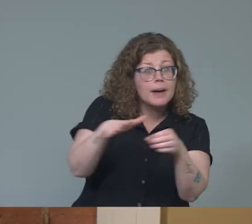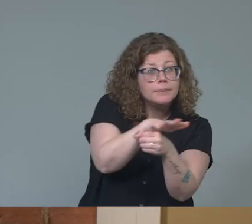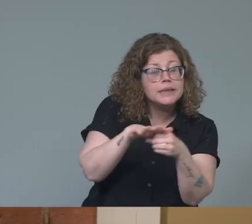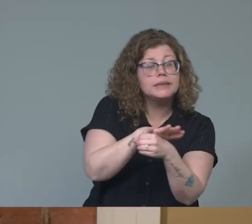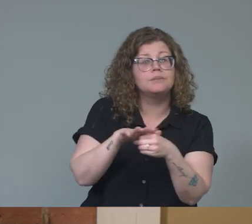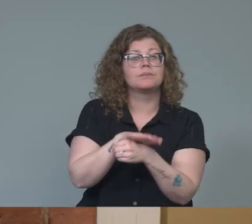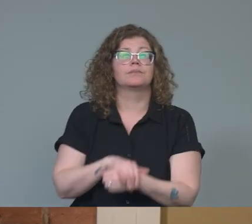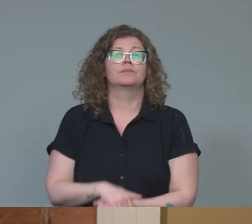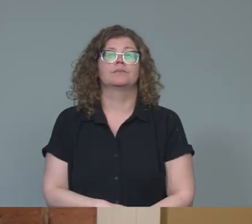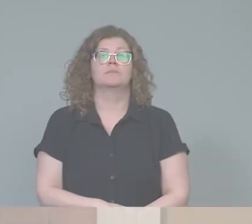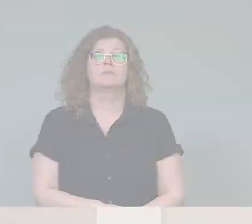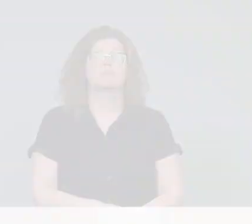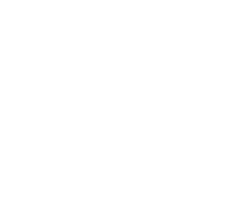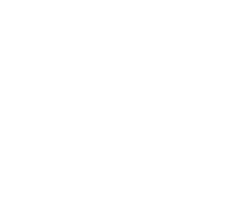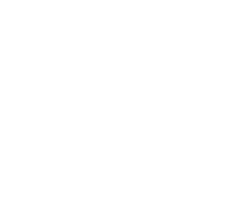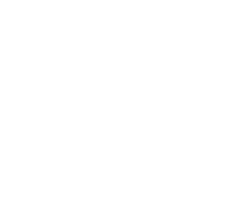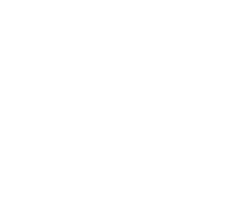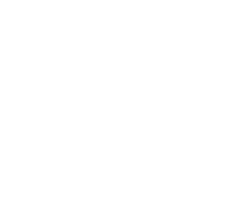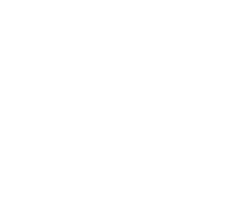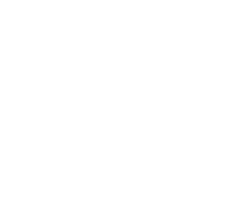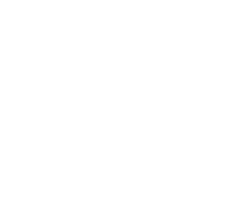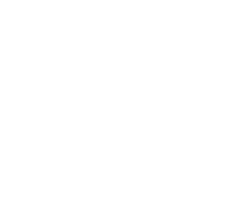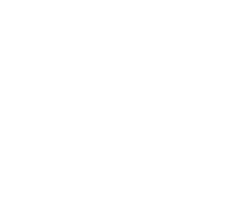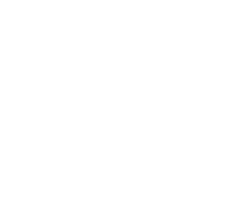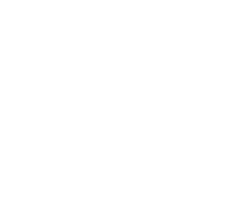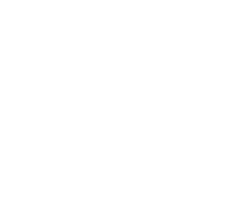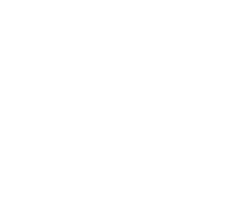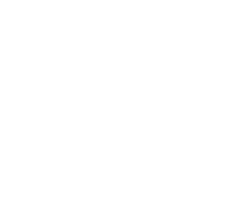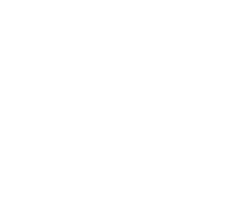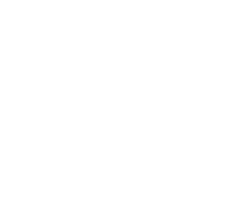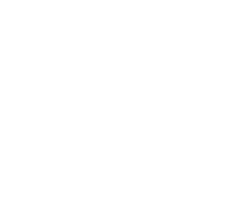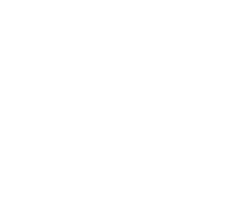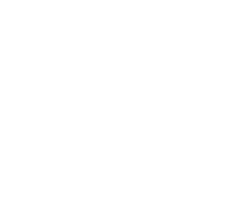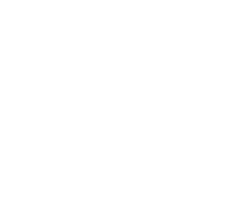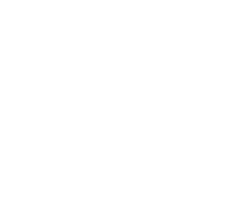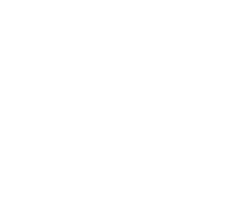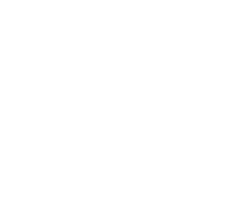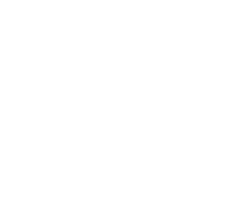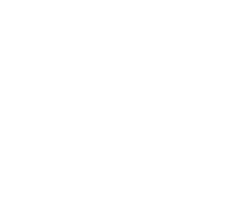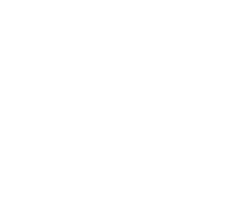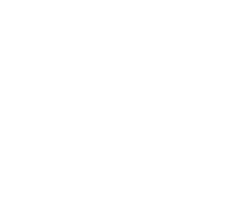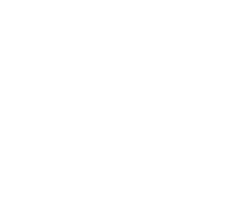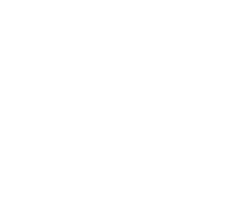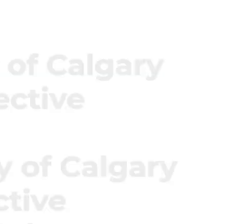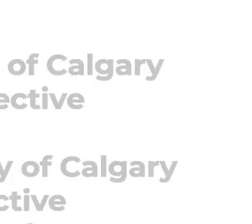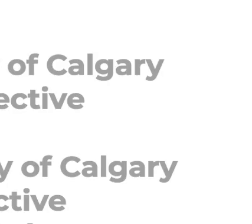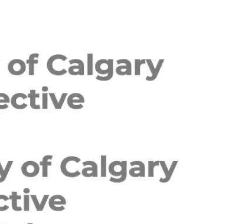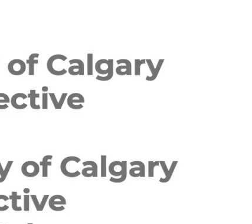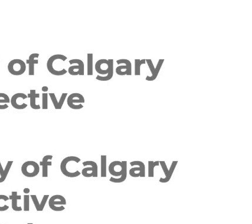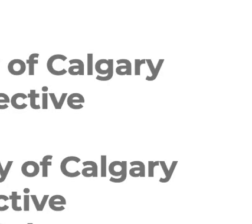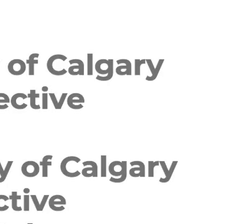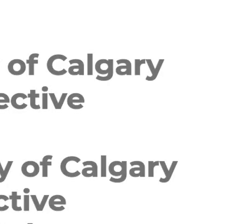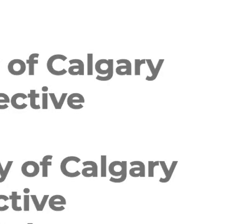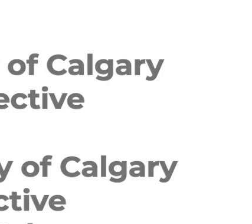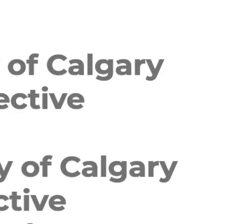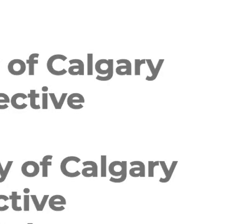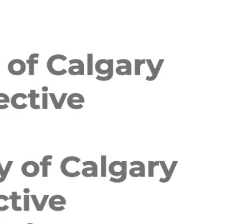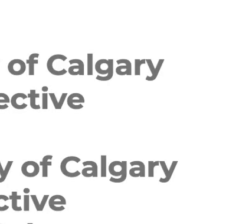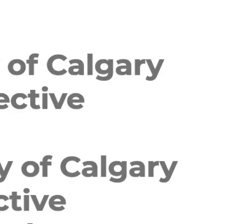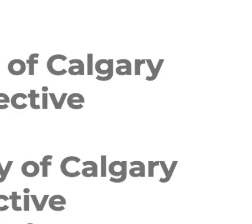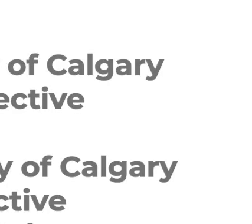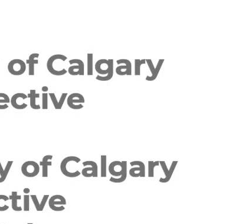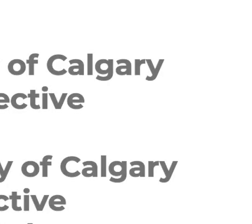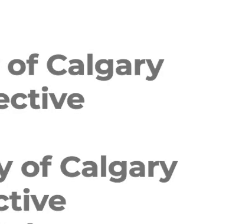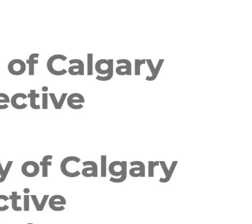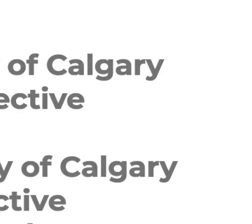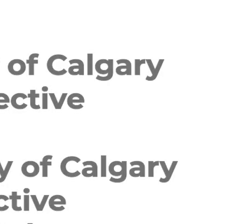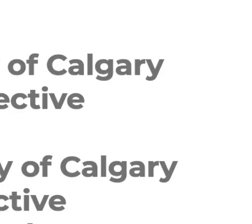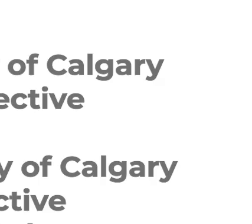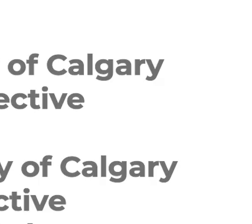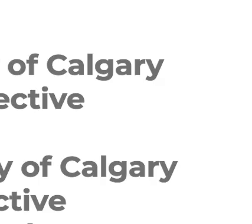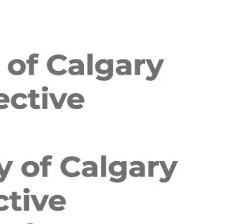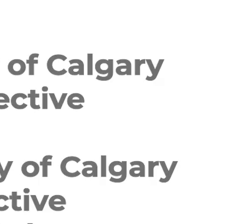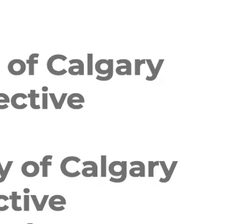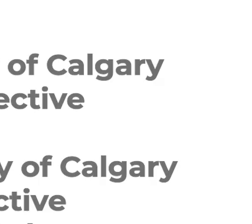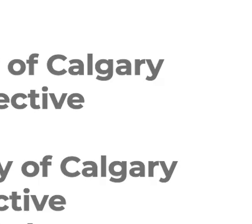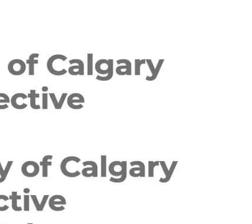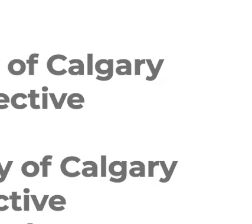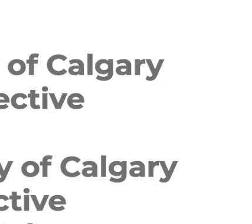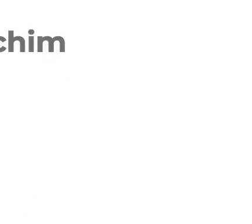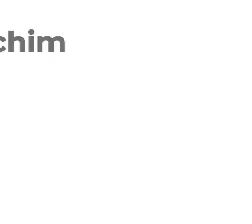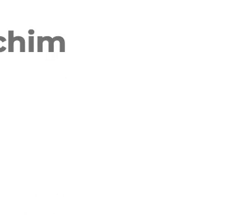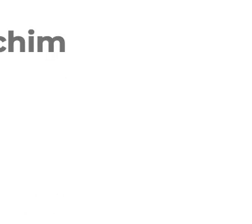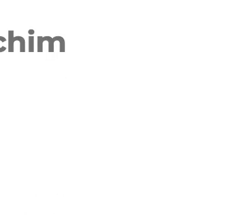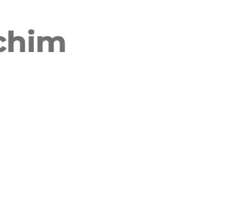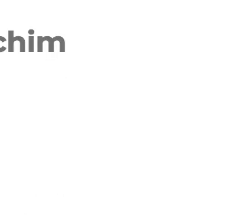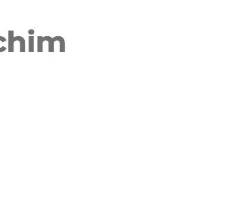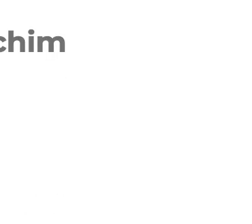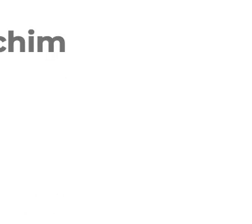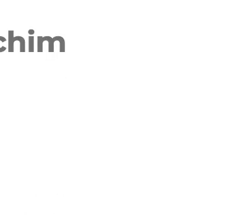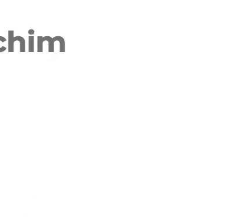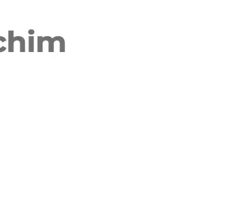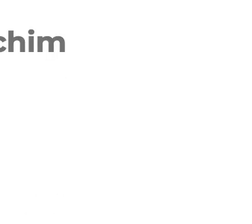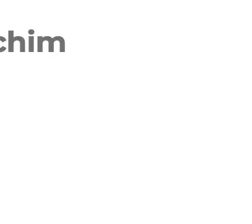something in the public realm.